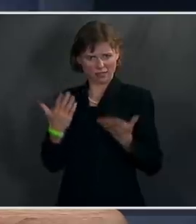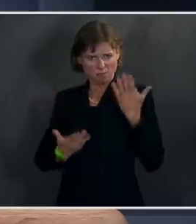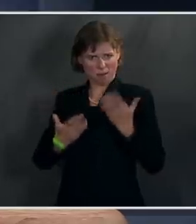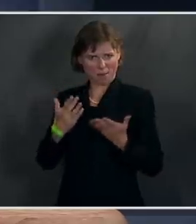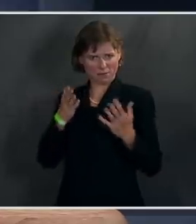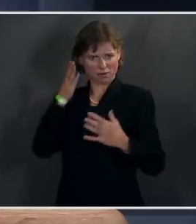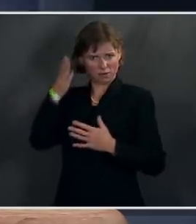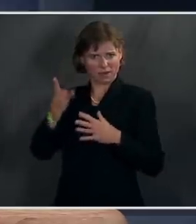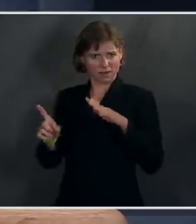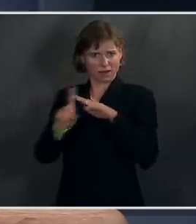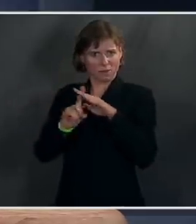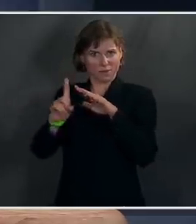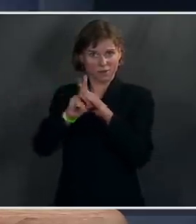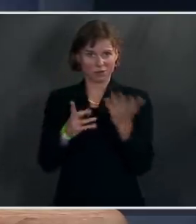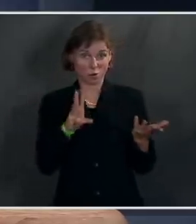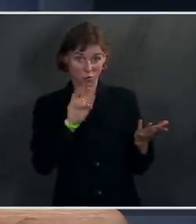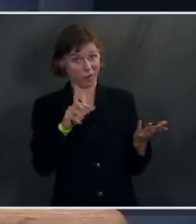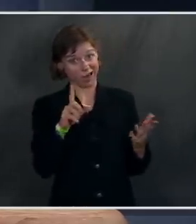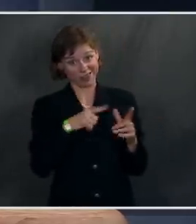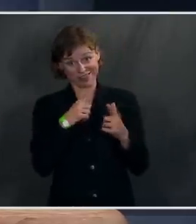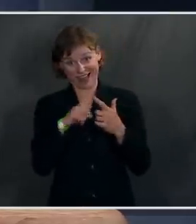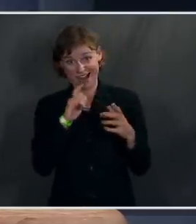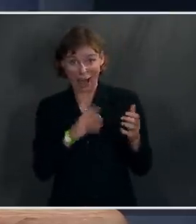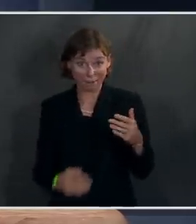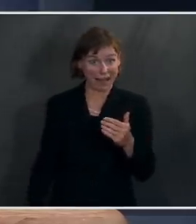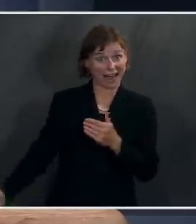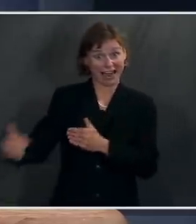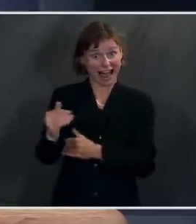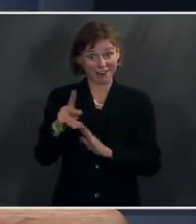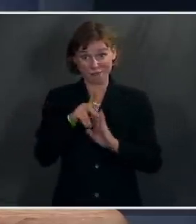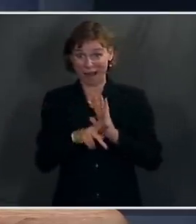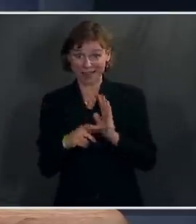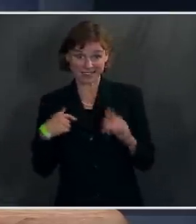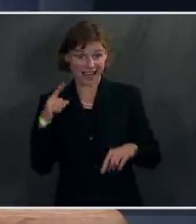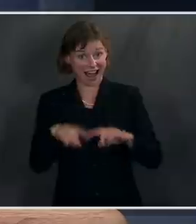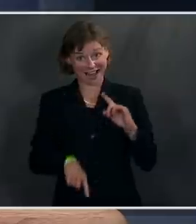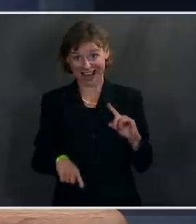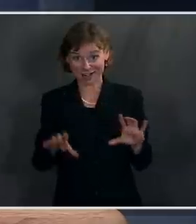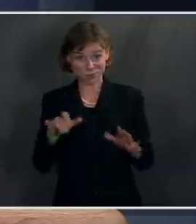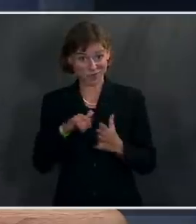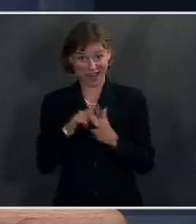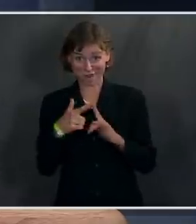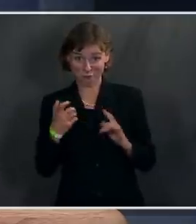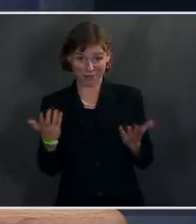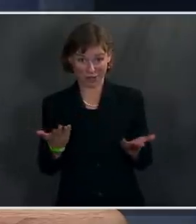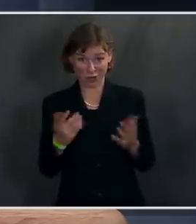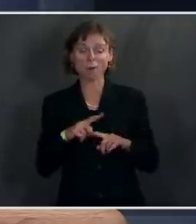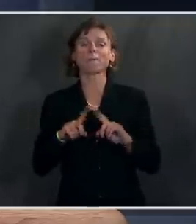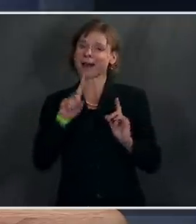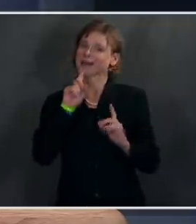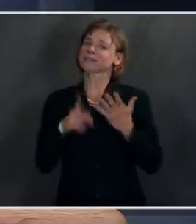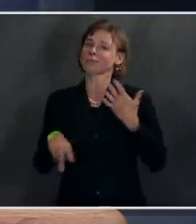Ms. Psaki: Well, then I would be getting ahead of a policy process, which I can't do from here, Ed. But this is a priority to the president